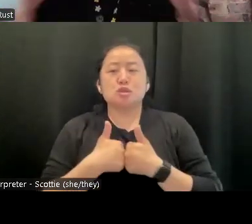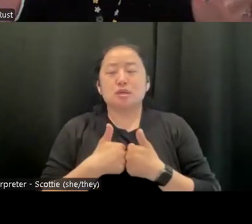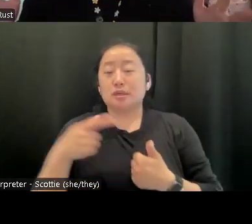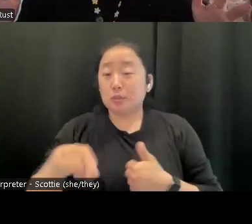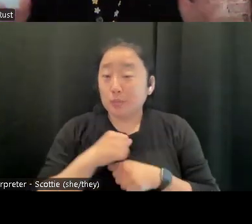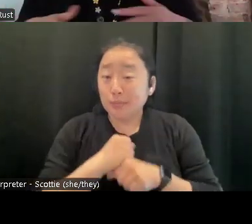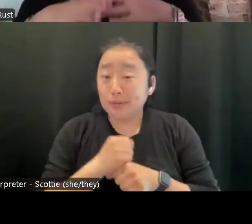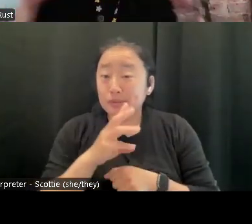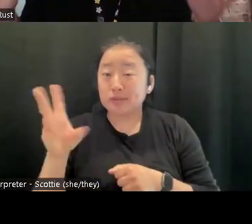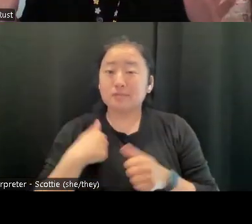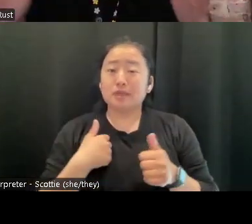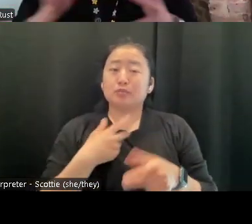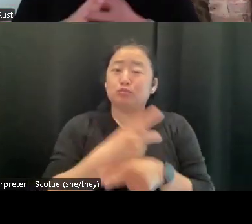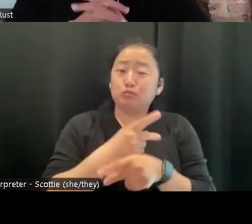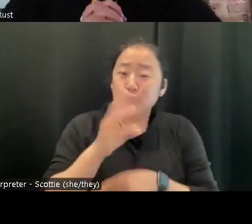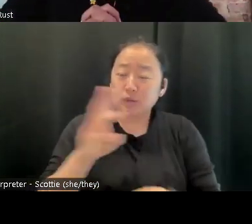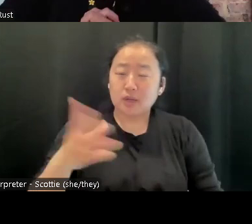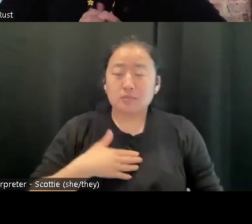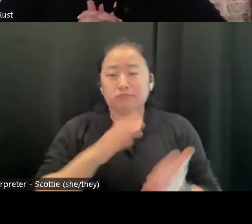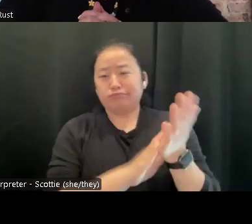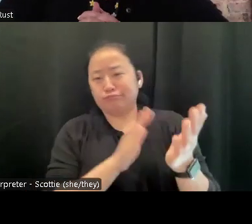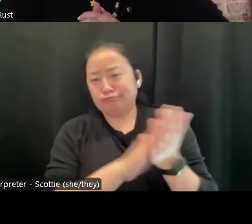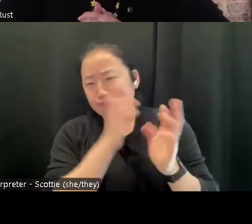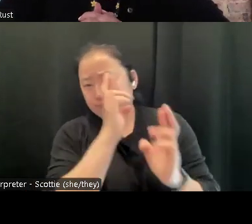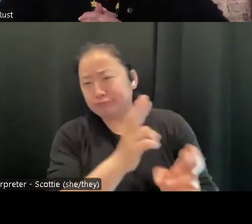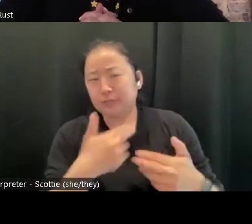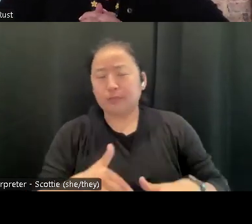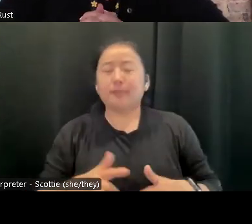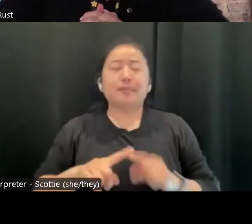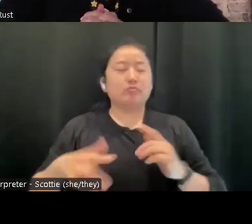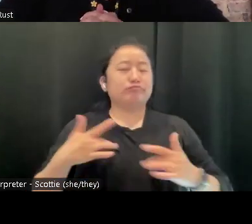maintain websites, hats off to you. We're super excited we'll have